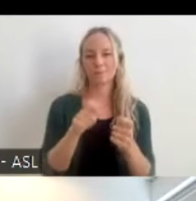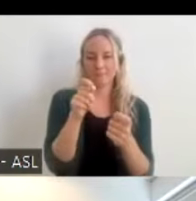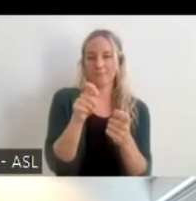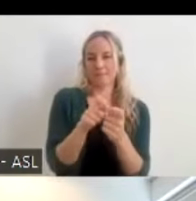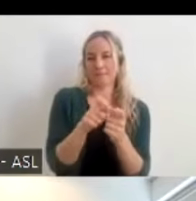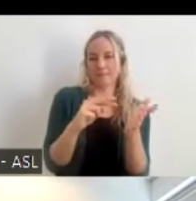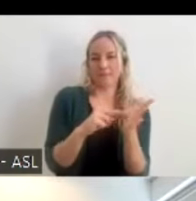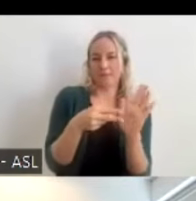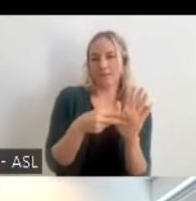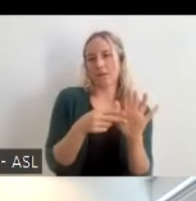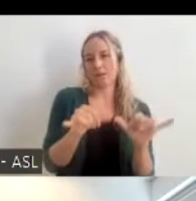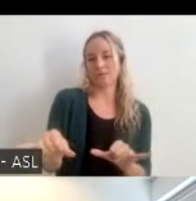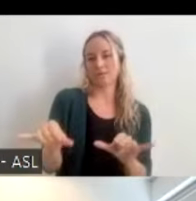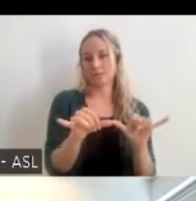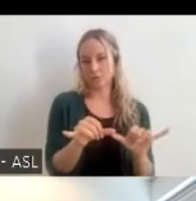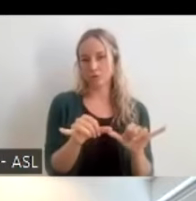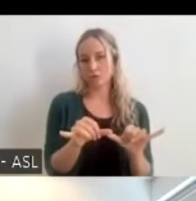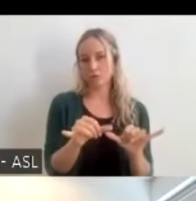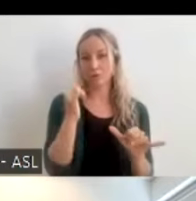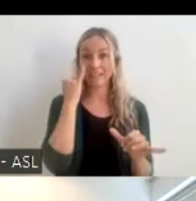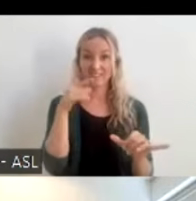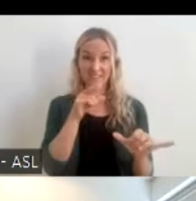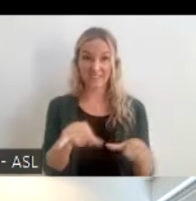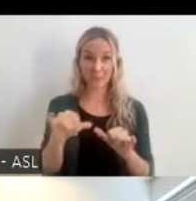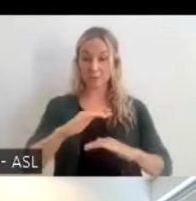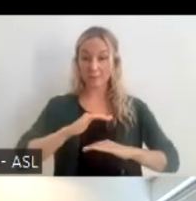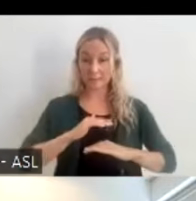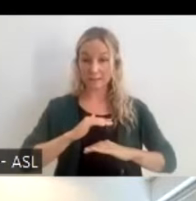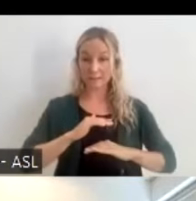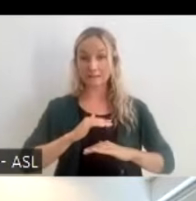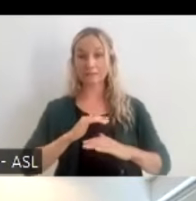it meets the requirements under the law,